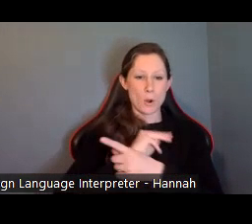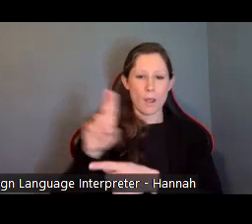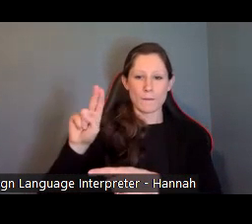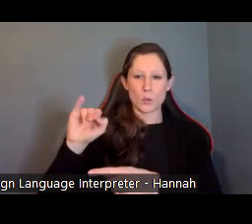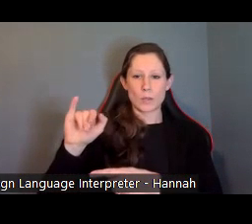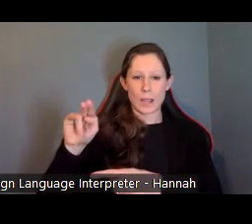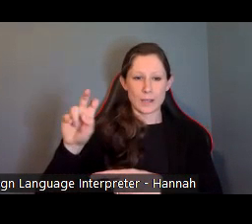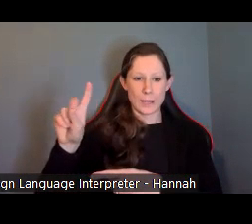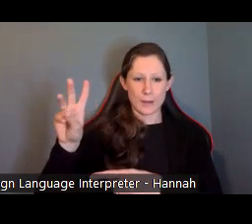sponsor.